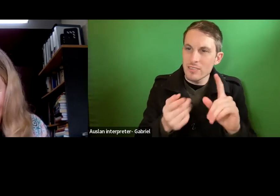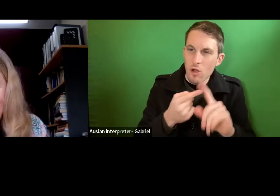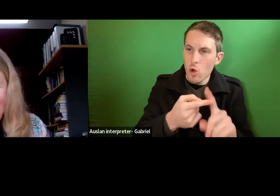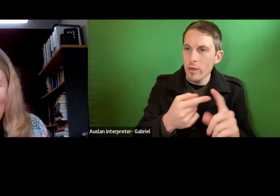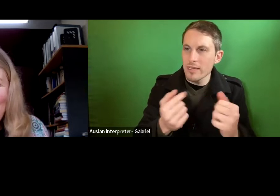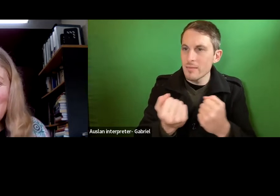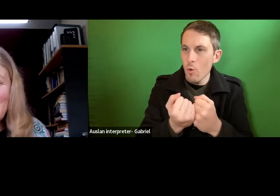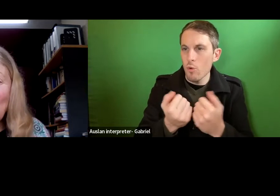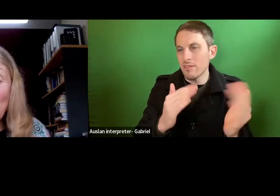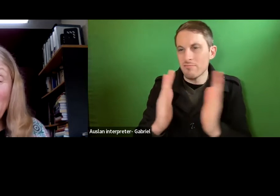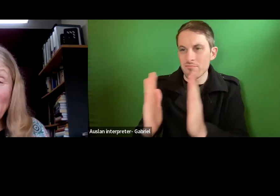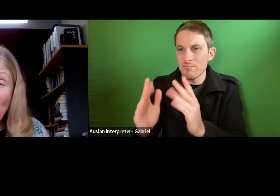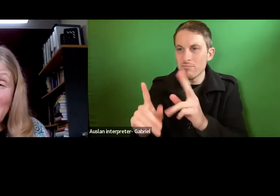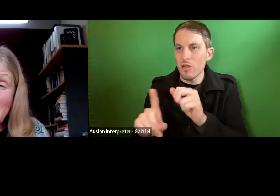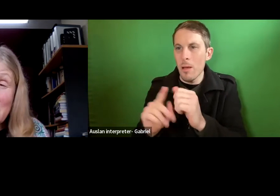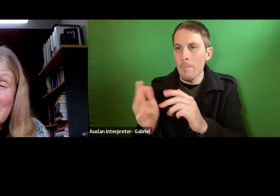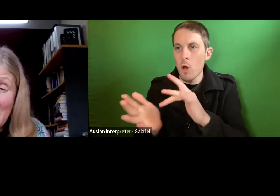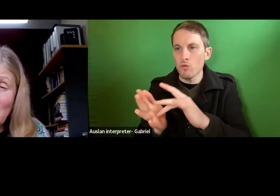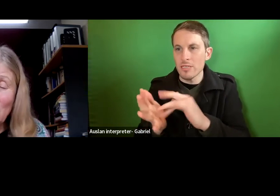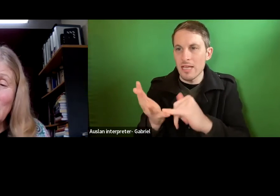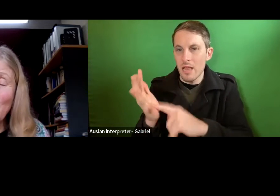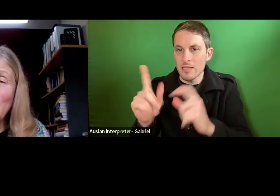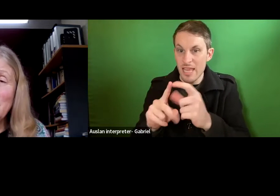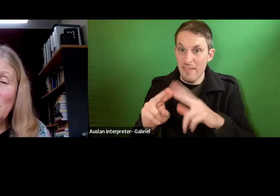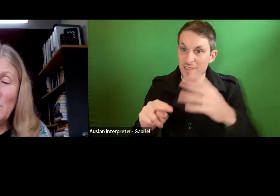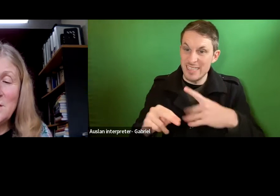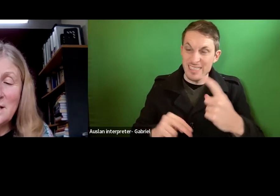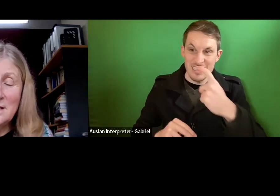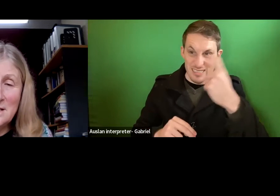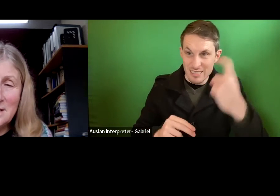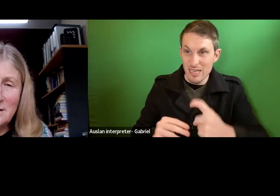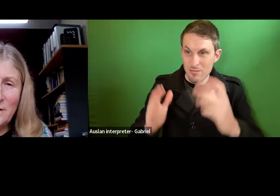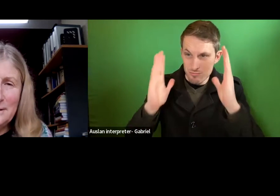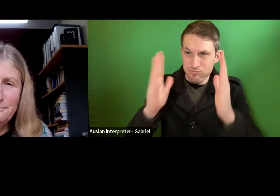obviously moderate, or if they require substantial support, we would say that it is severe.